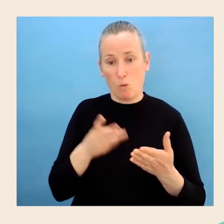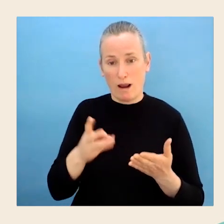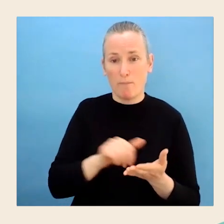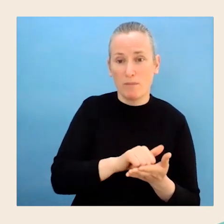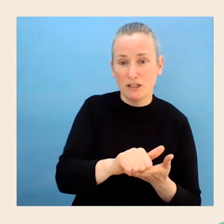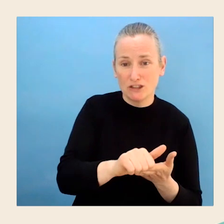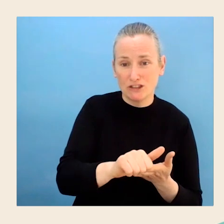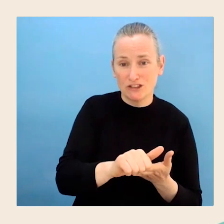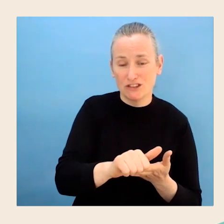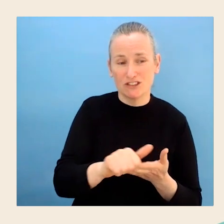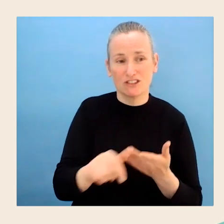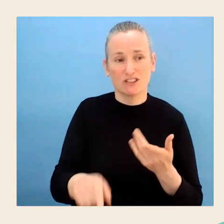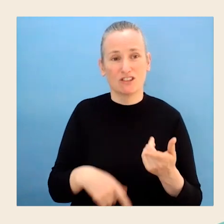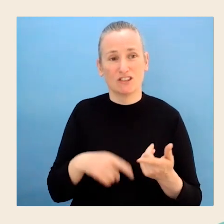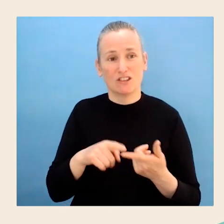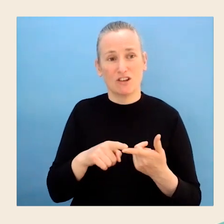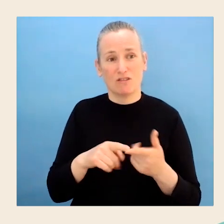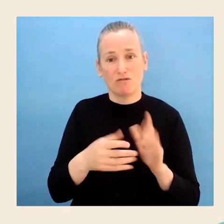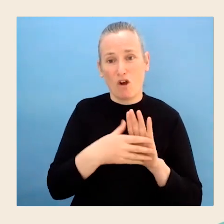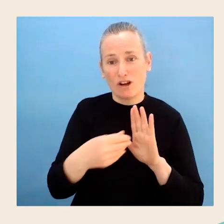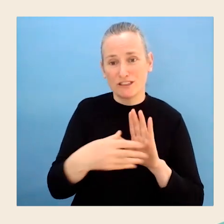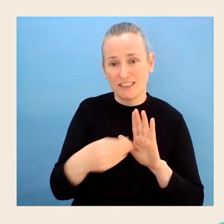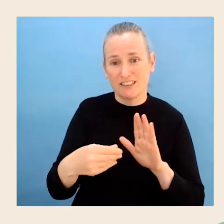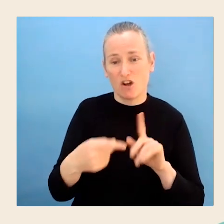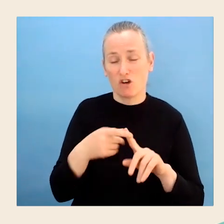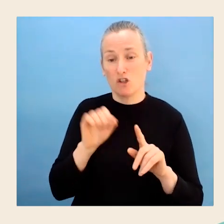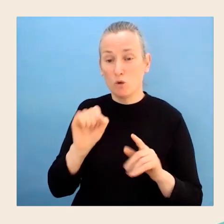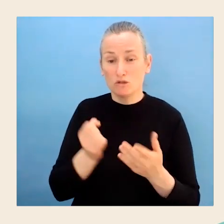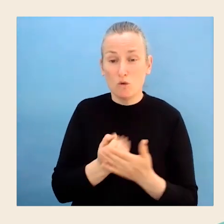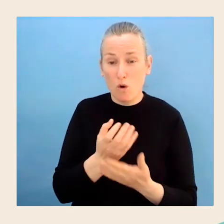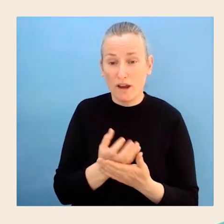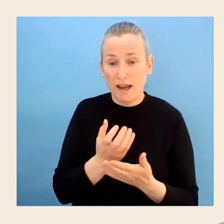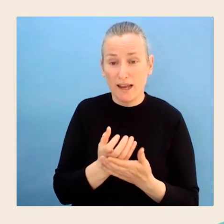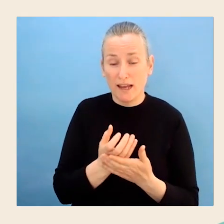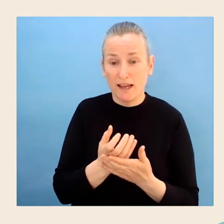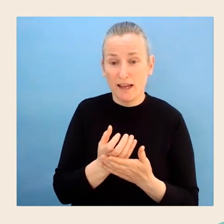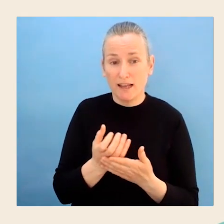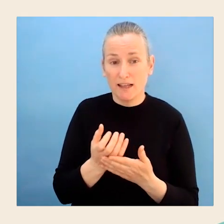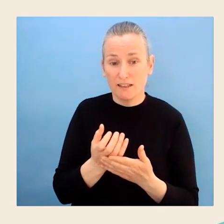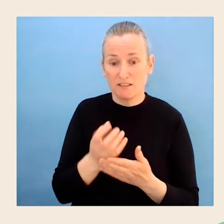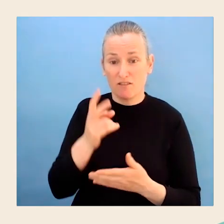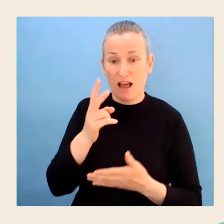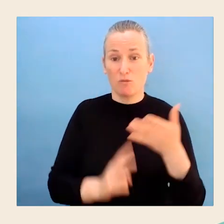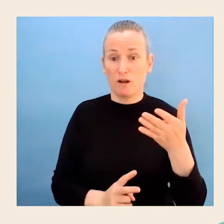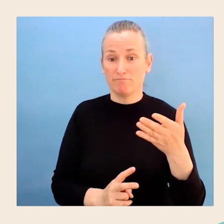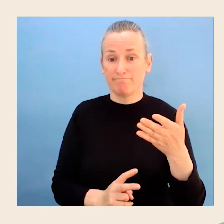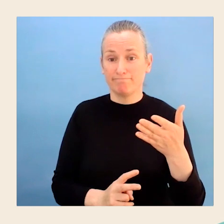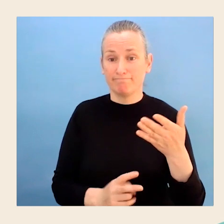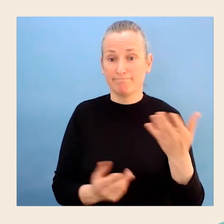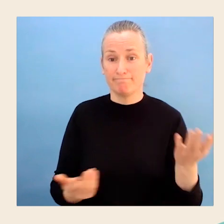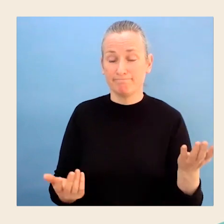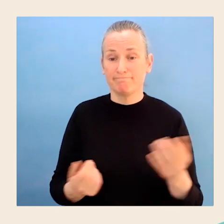or your story has value. And it can take us to a very, very messy territory,